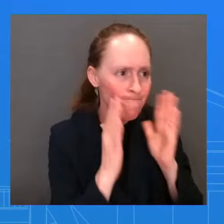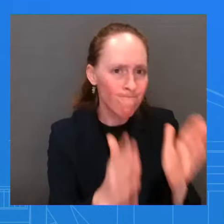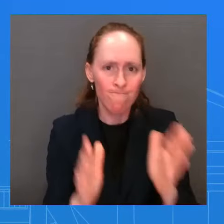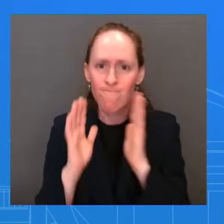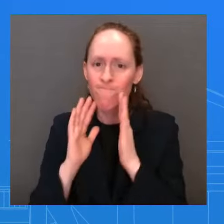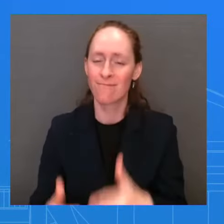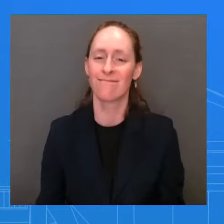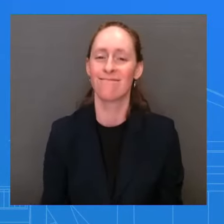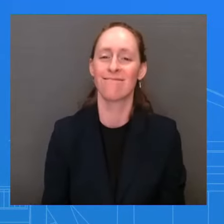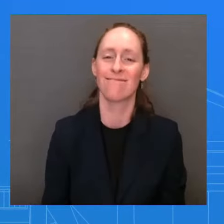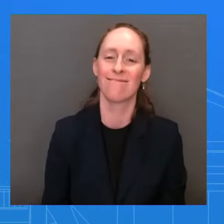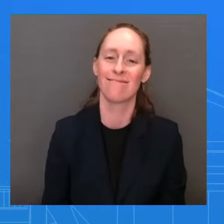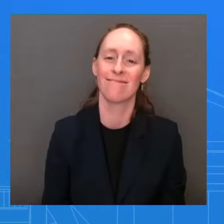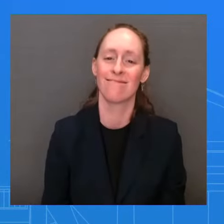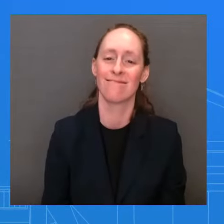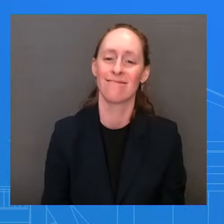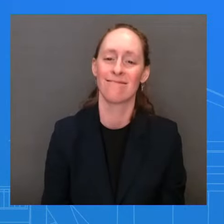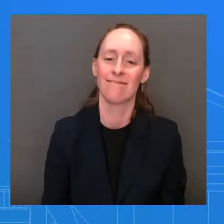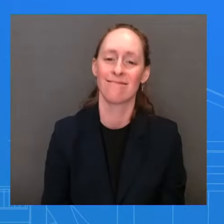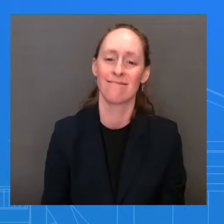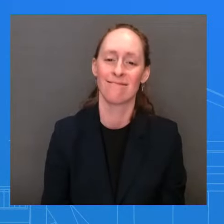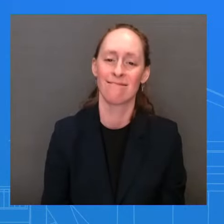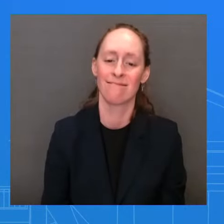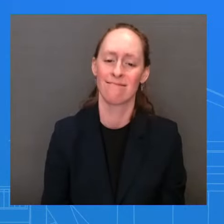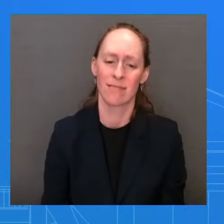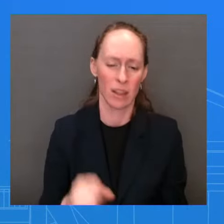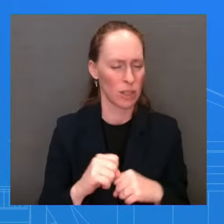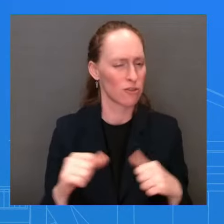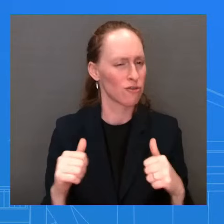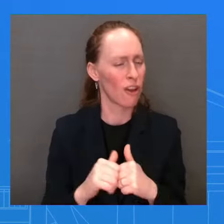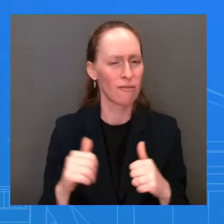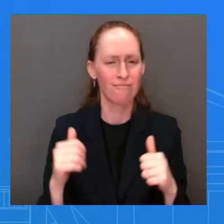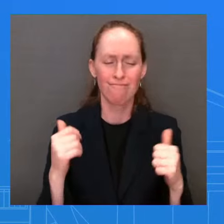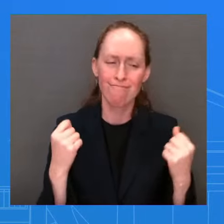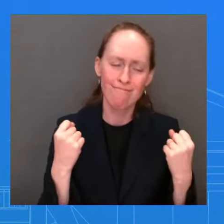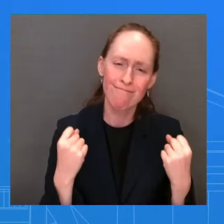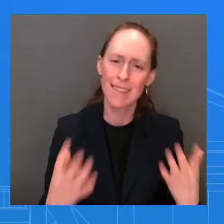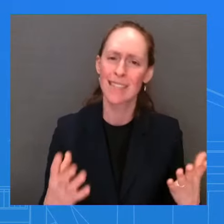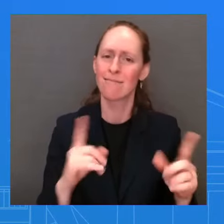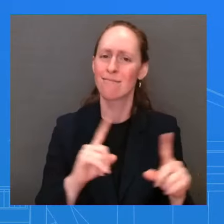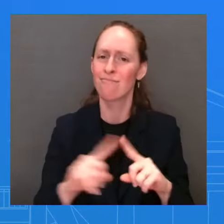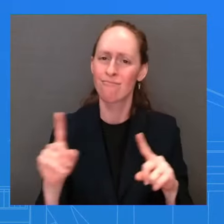as the President was able to do this first two years and has stated that he'll do in --